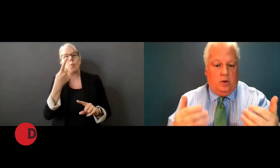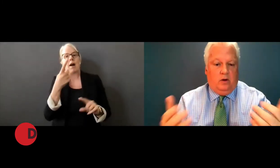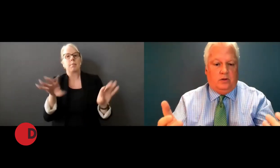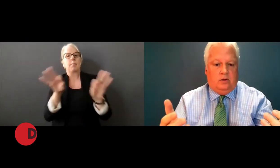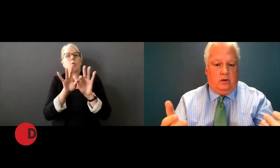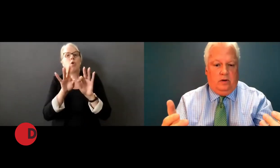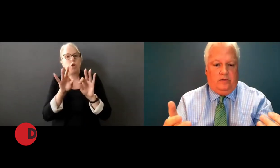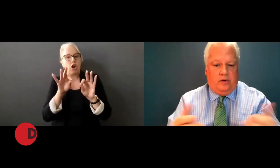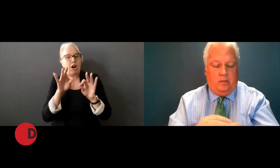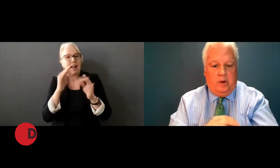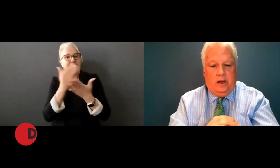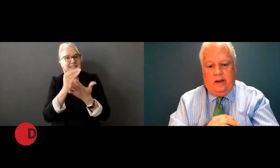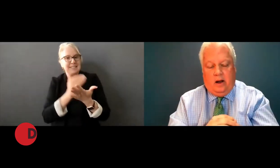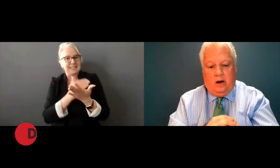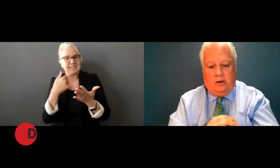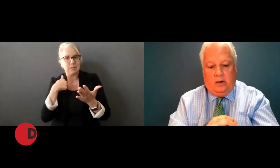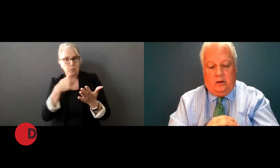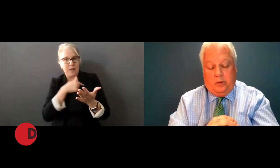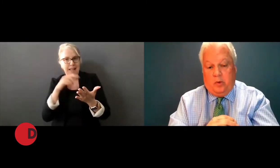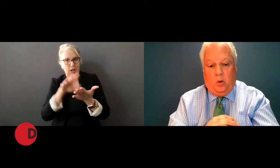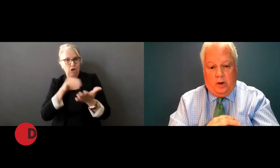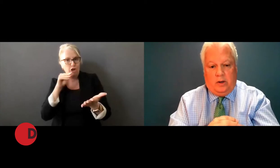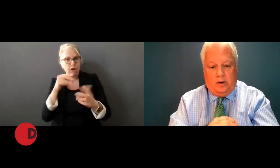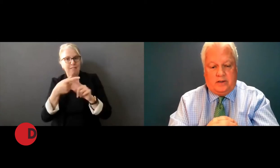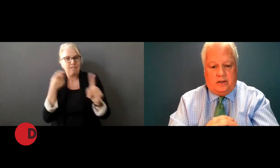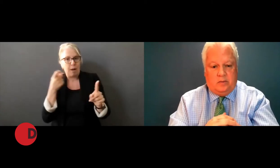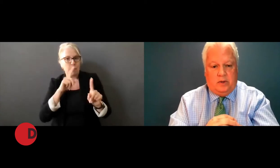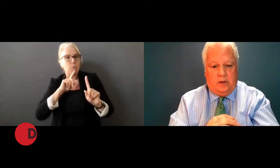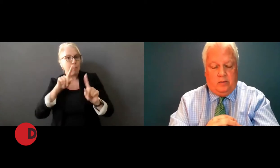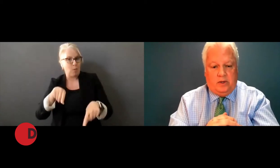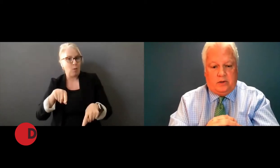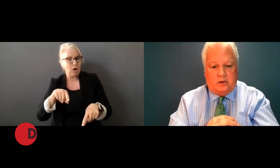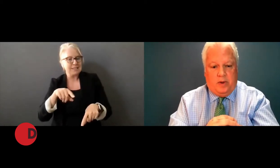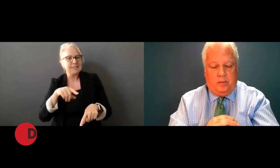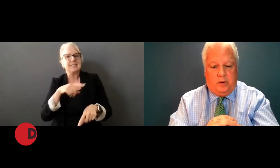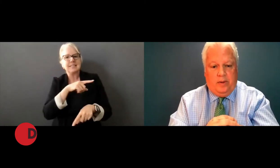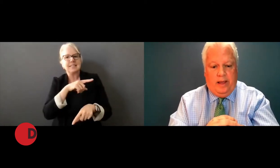But understand that one important lesson we learned from the report,